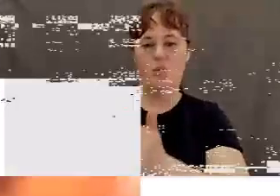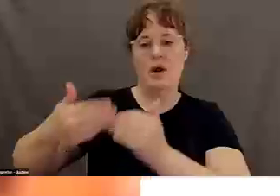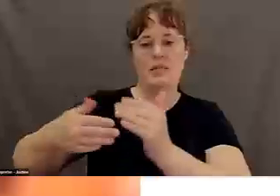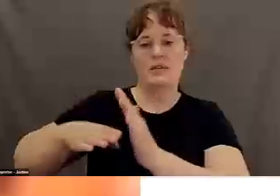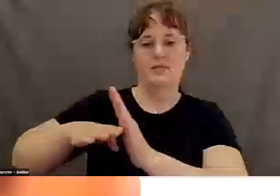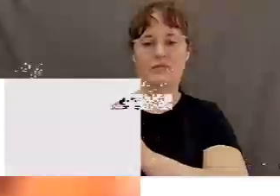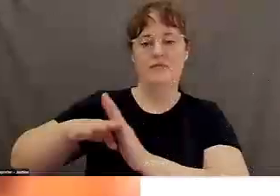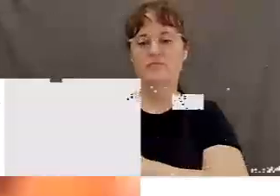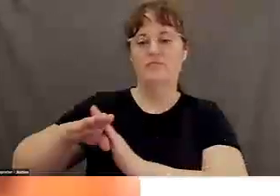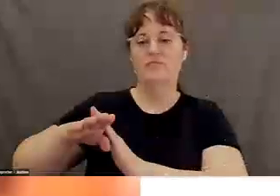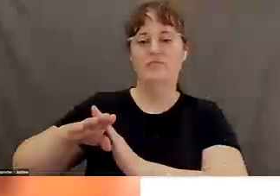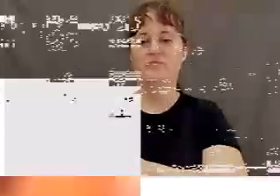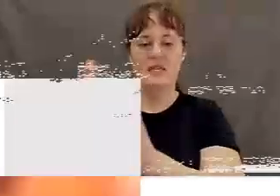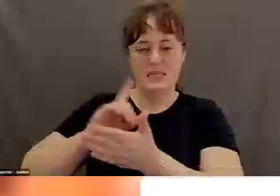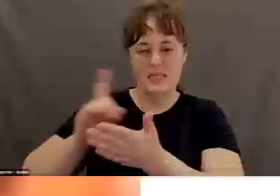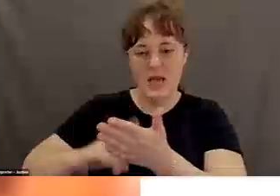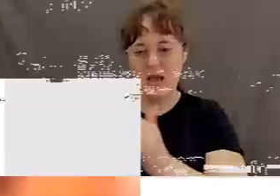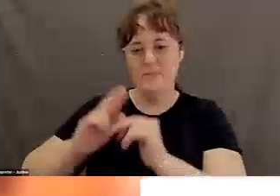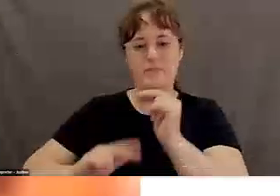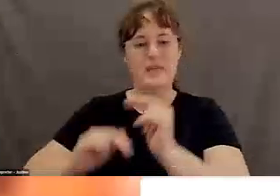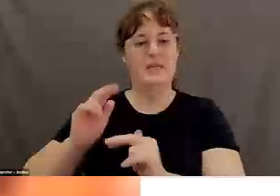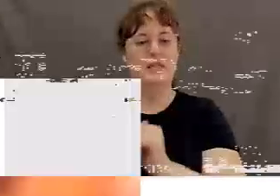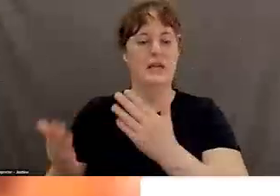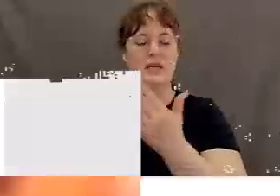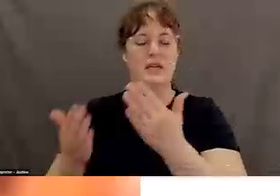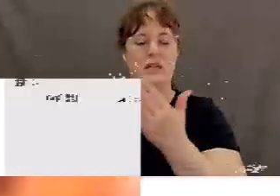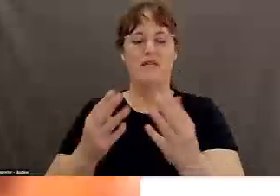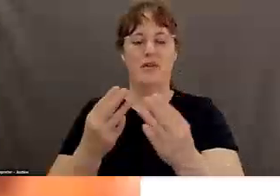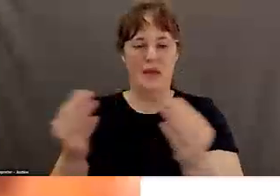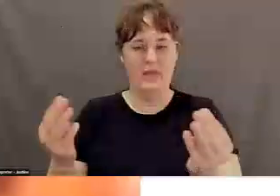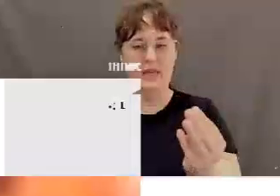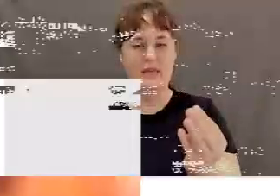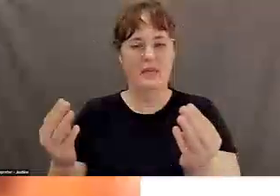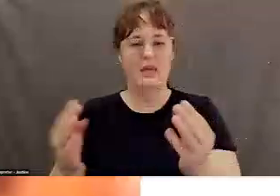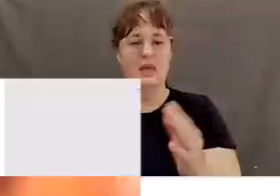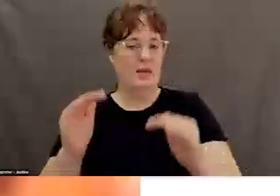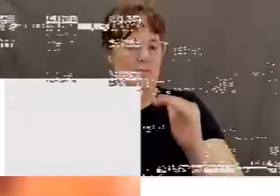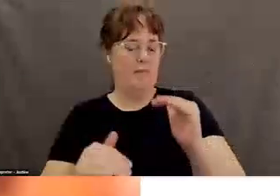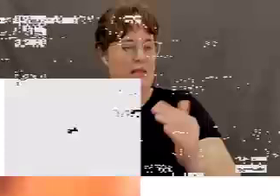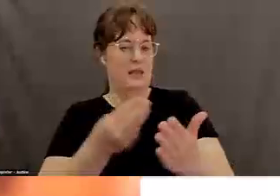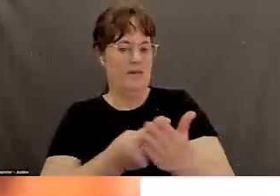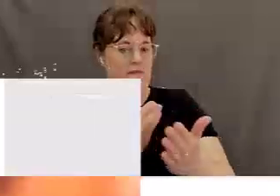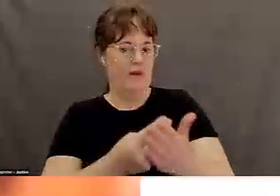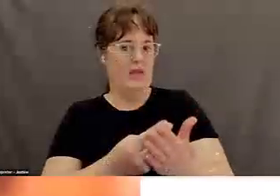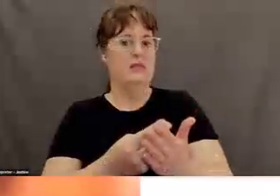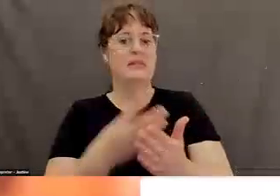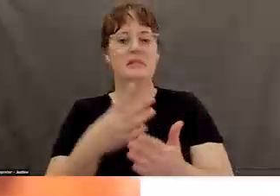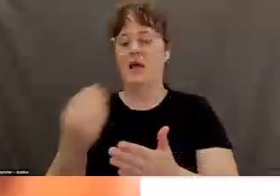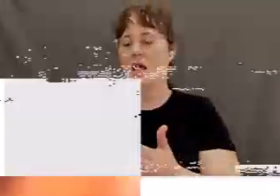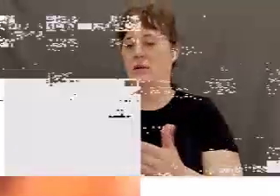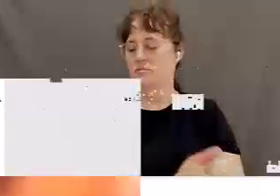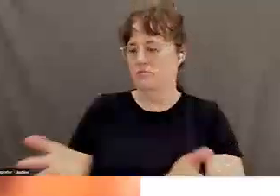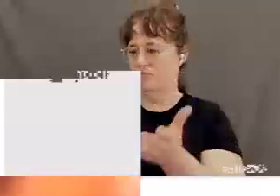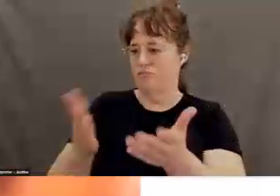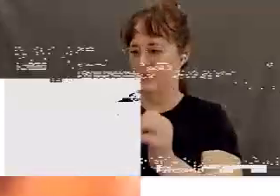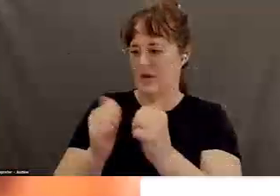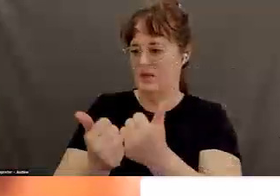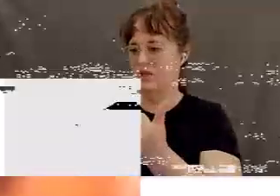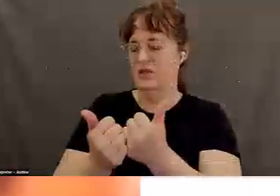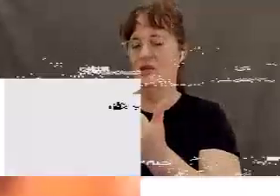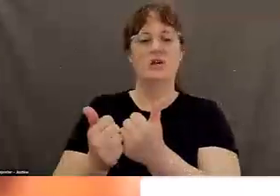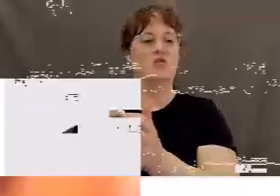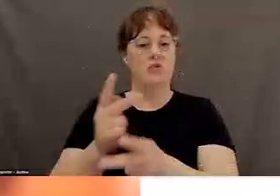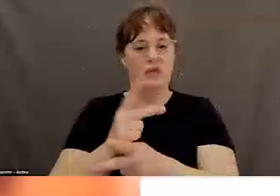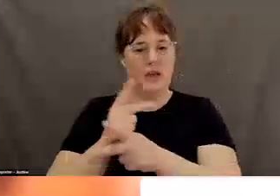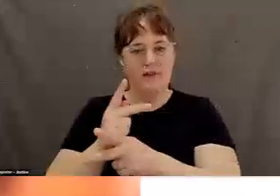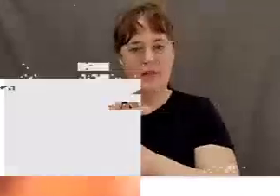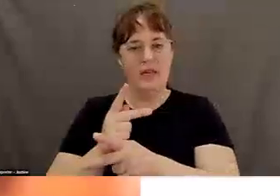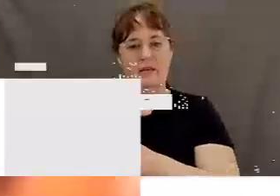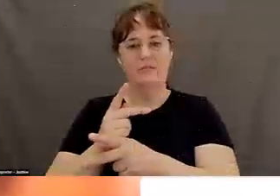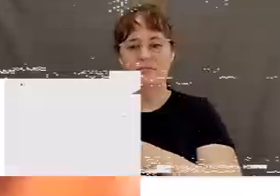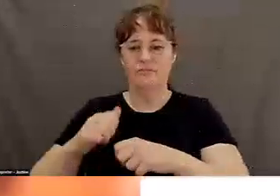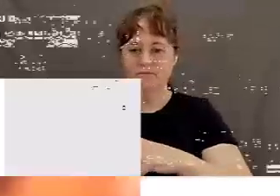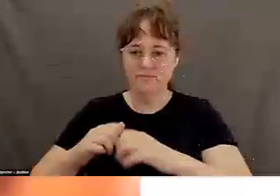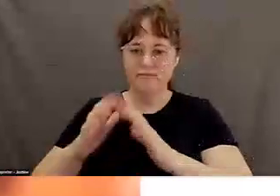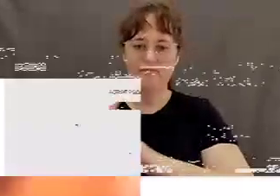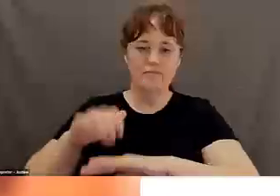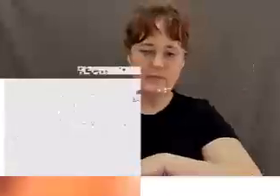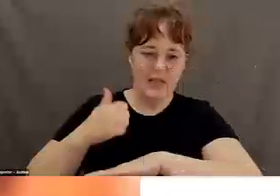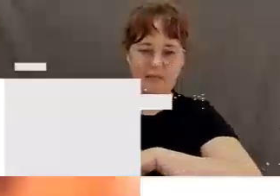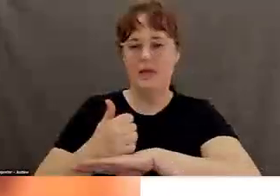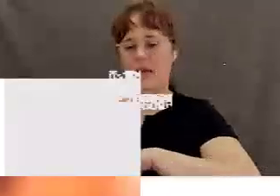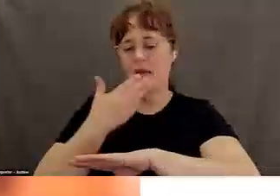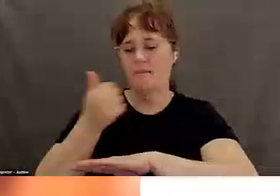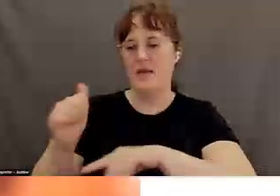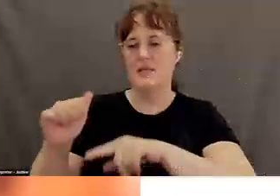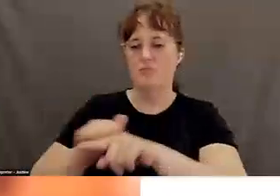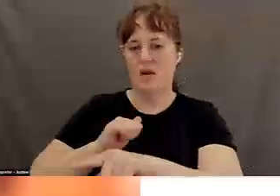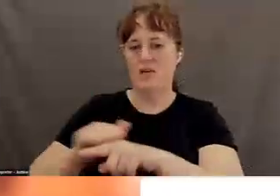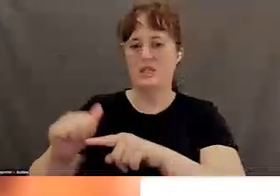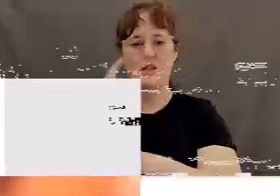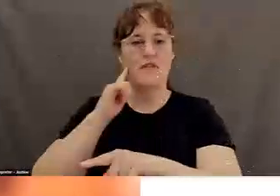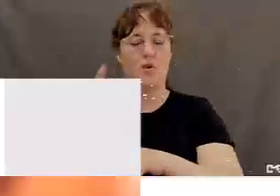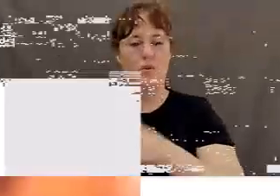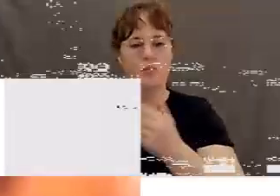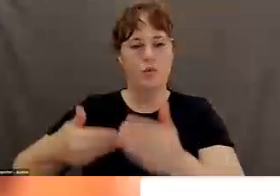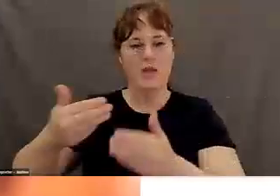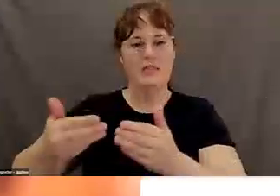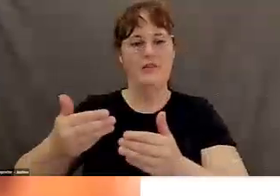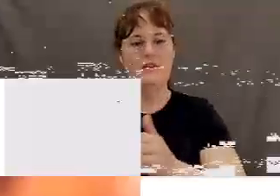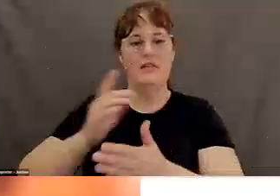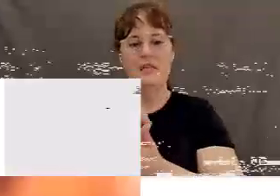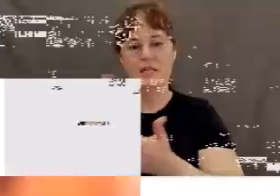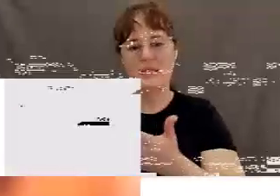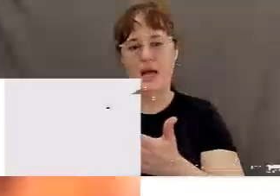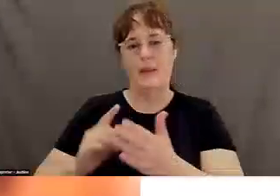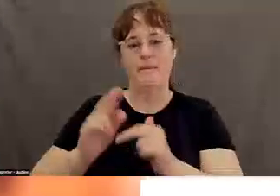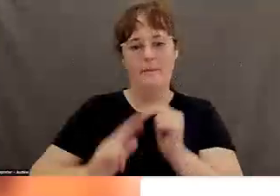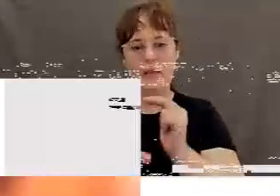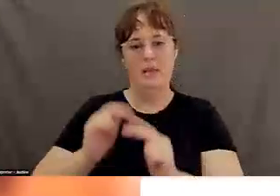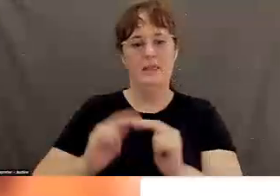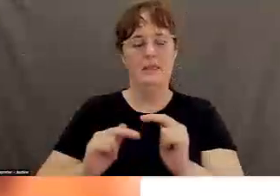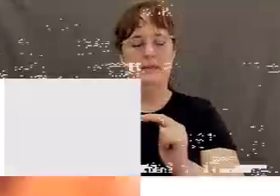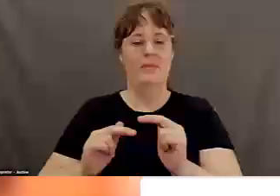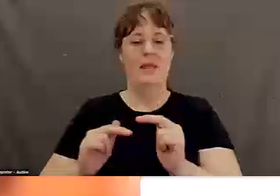Boardroom: Future expansion projects on a limited budget, while balancing fund availability and encouraging the agency to fully and carefully implement the Design Build Institute of America's best practices for progressive design-build, and leverage local expertise of builders and designers.